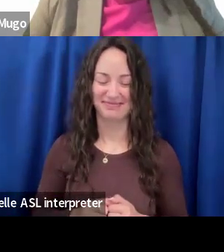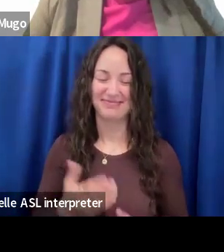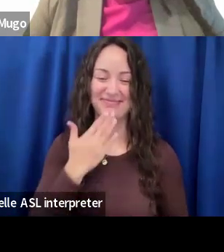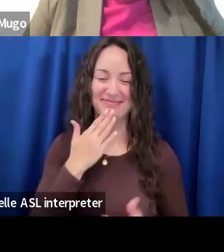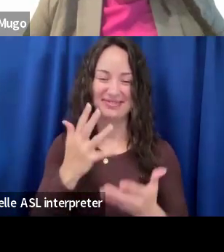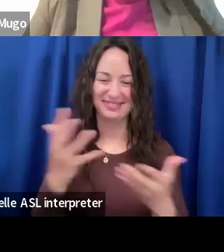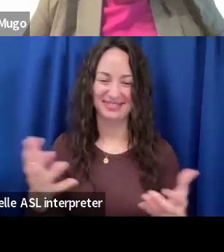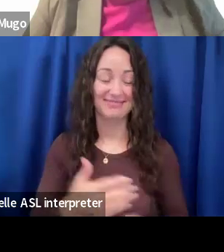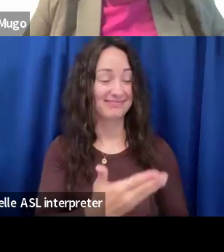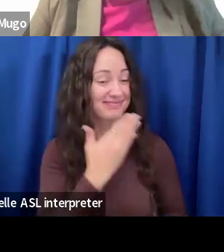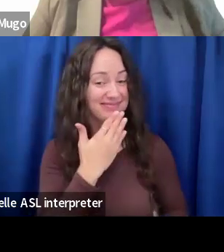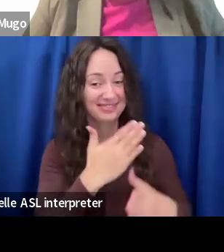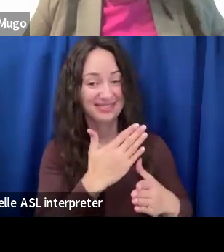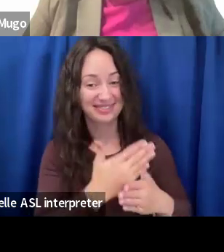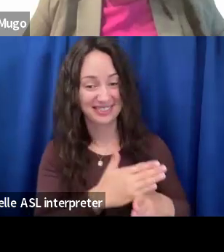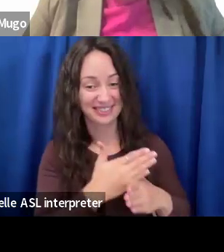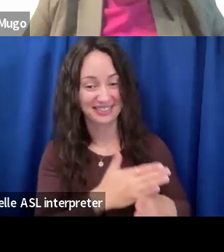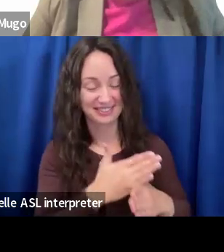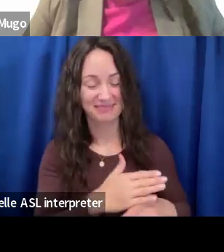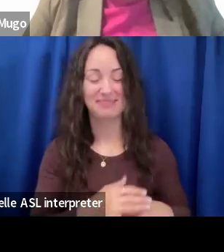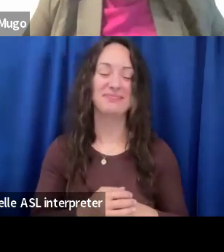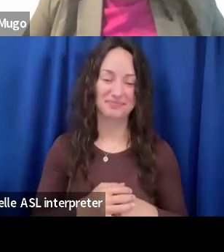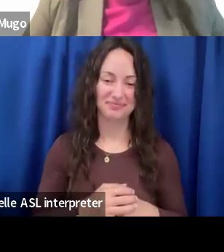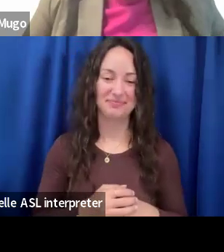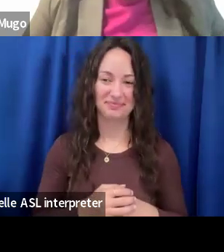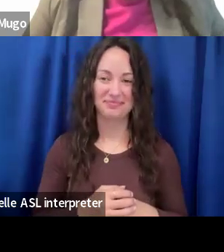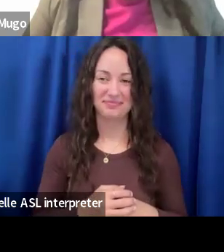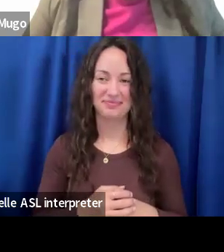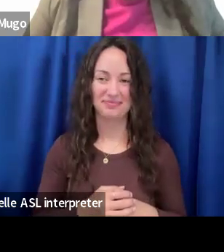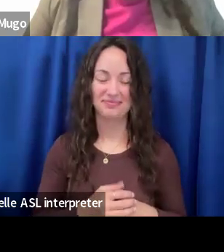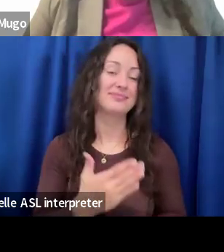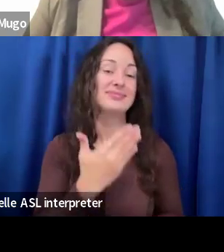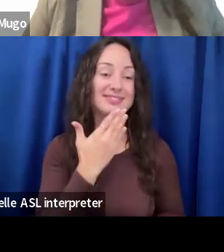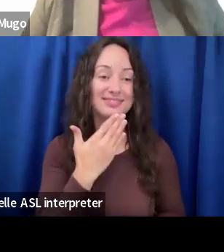Thank you for sharing that and also sharing the strategies you are using to